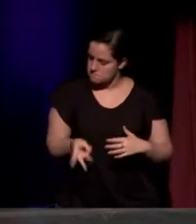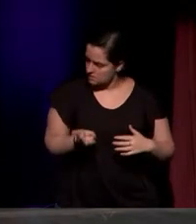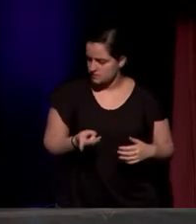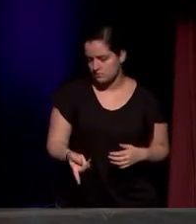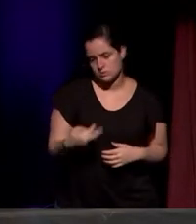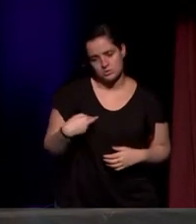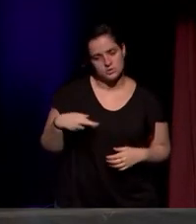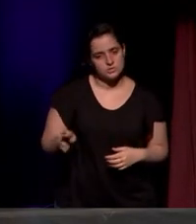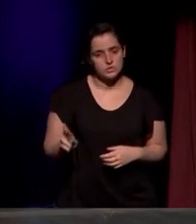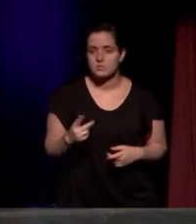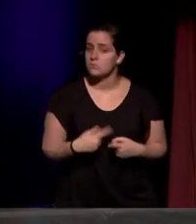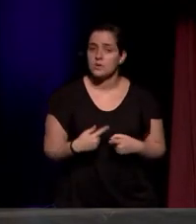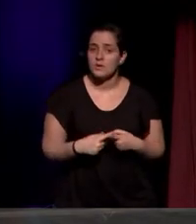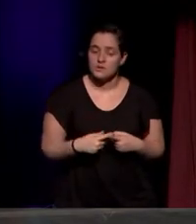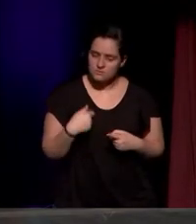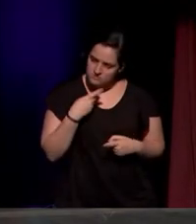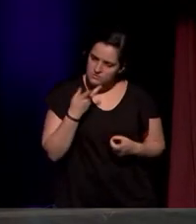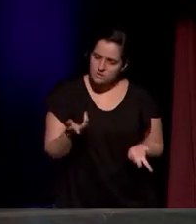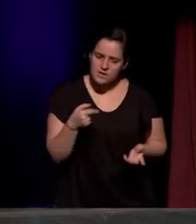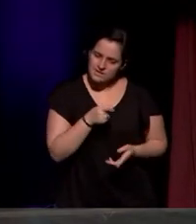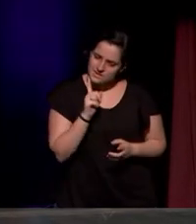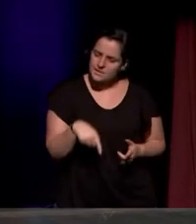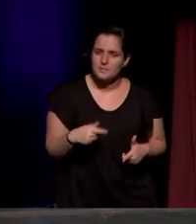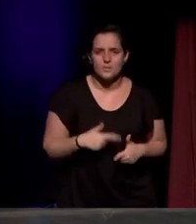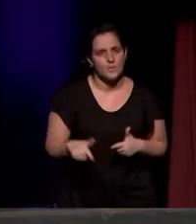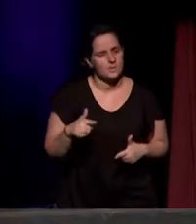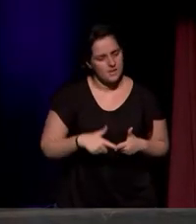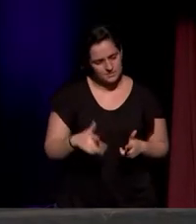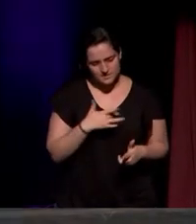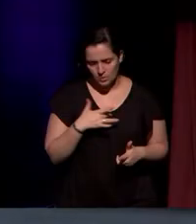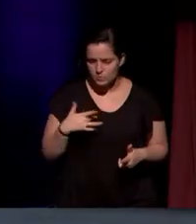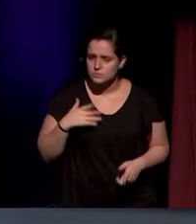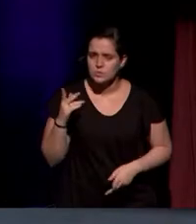because we said this is a problem of public health,